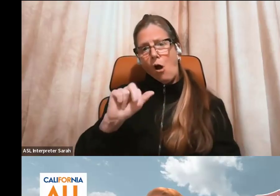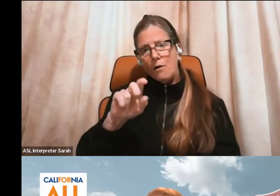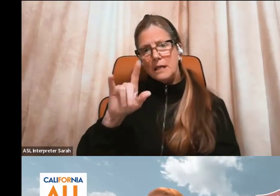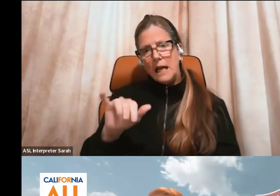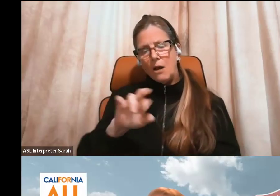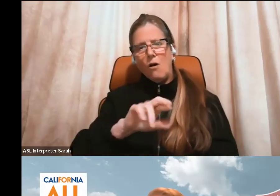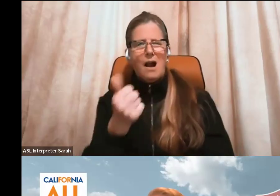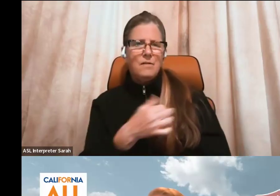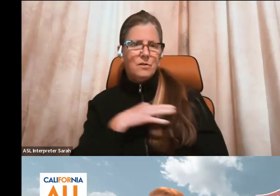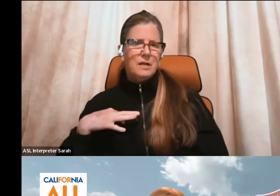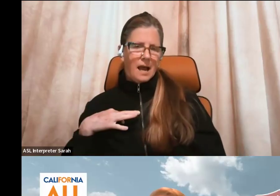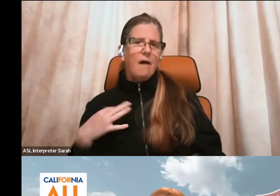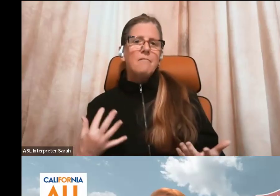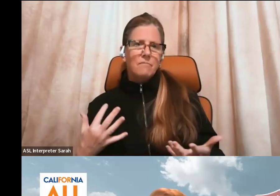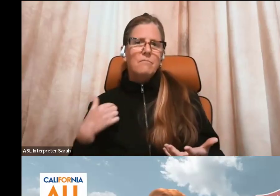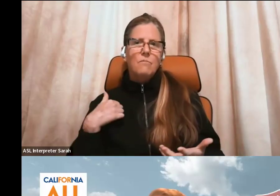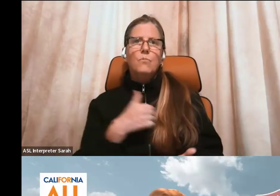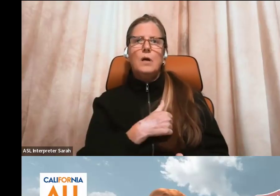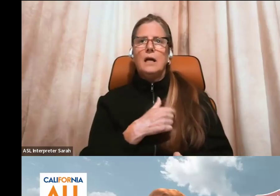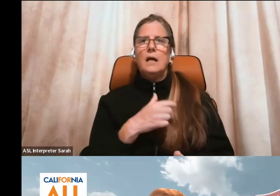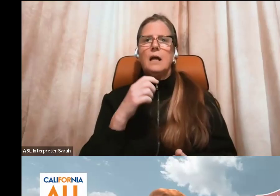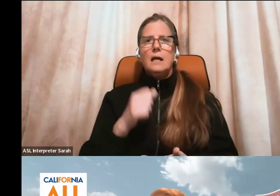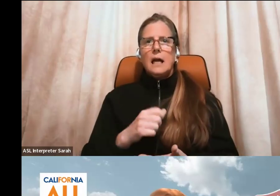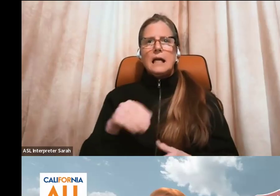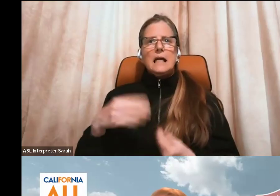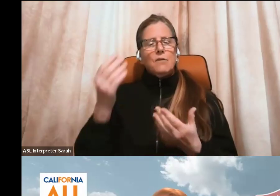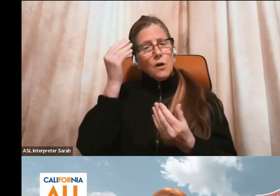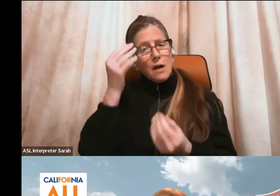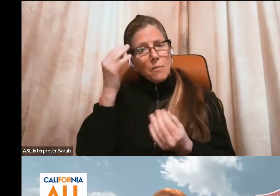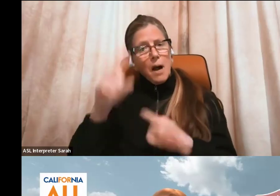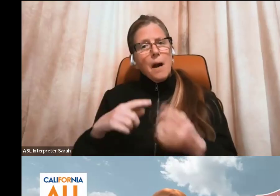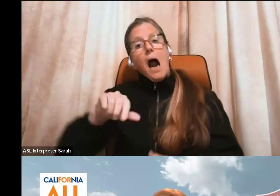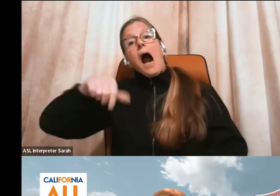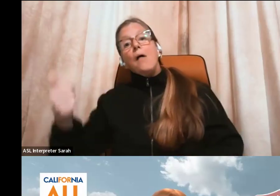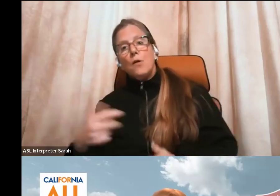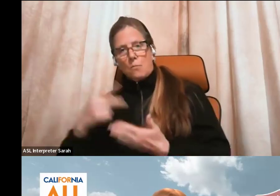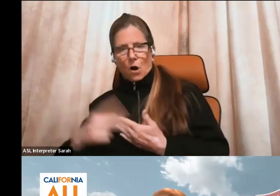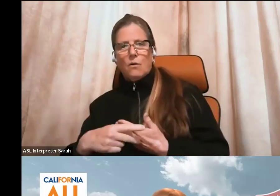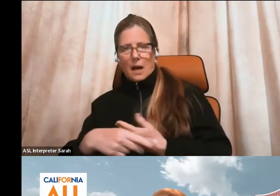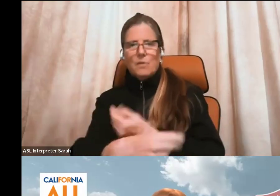device programs. Thank you.